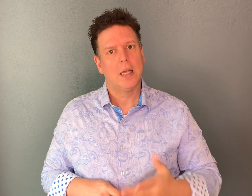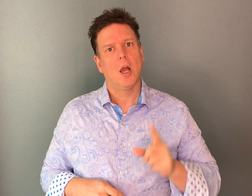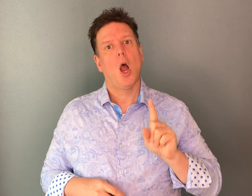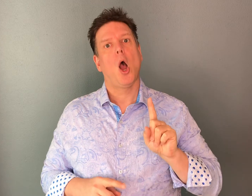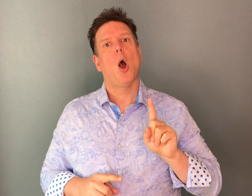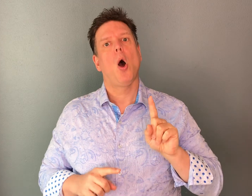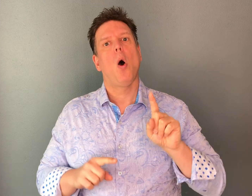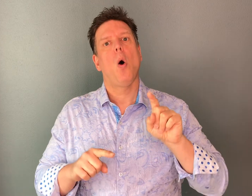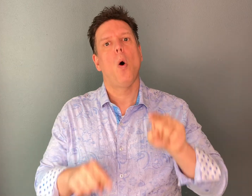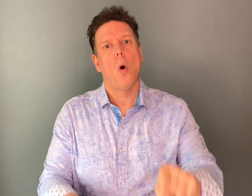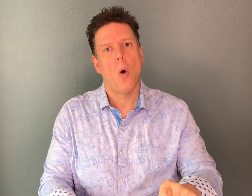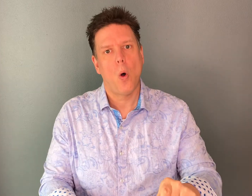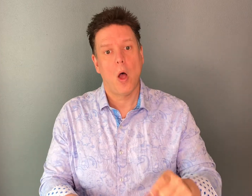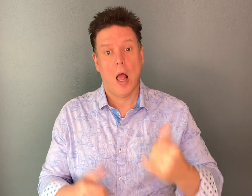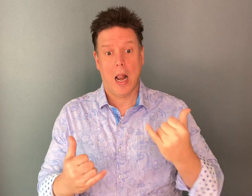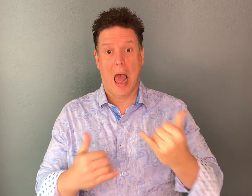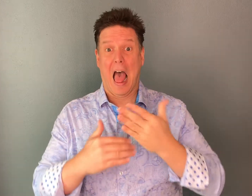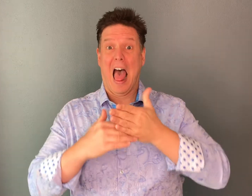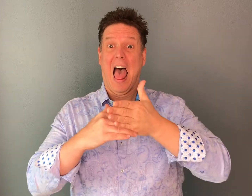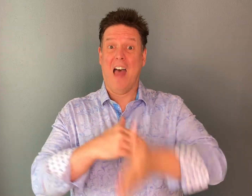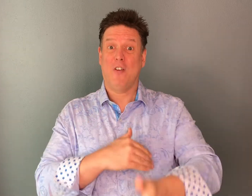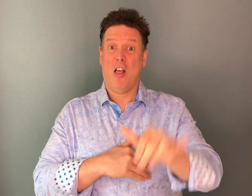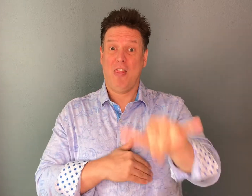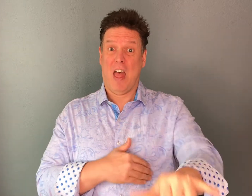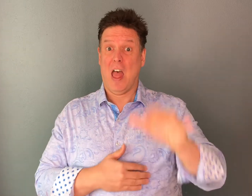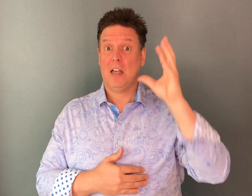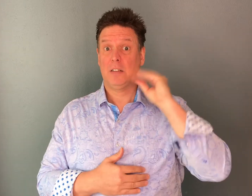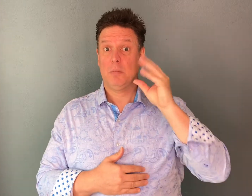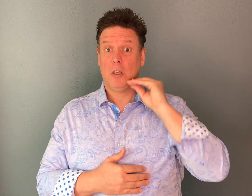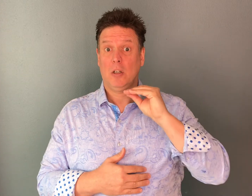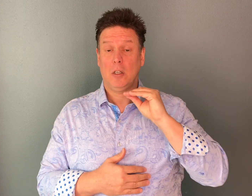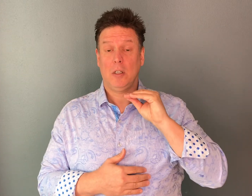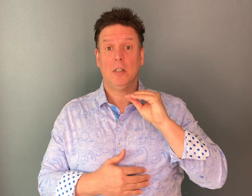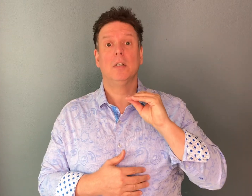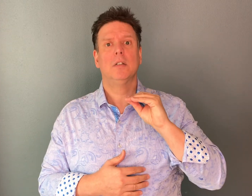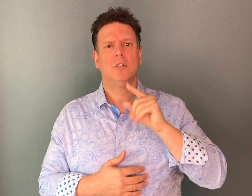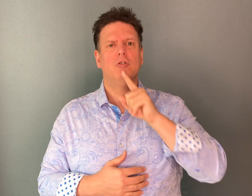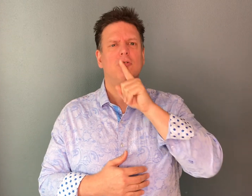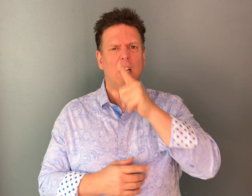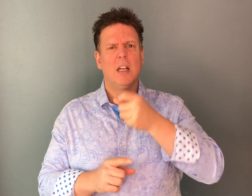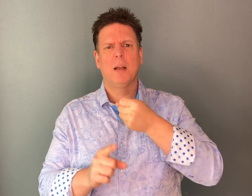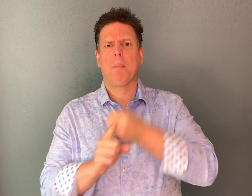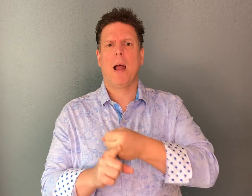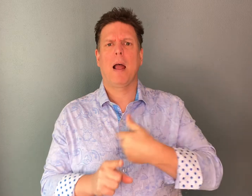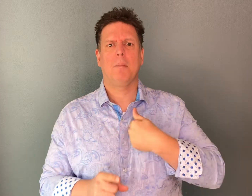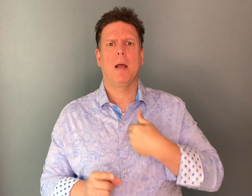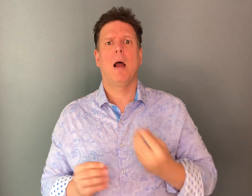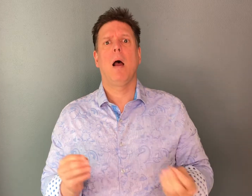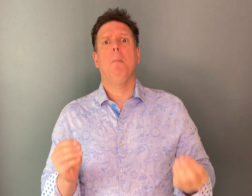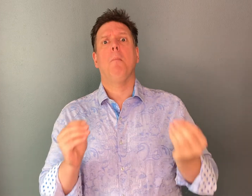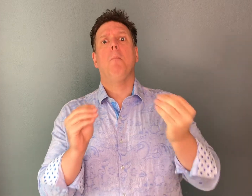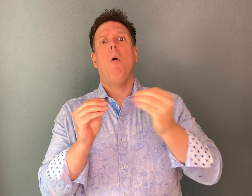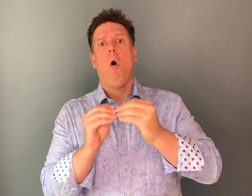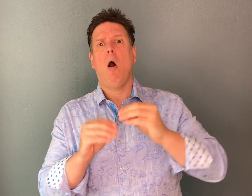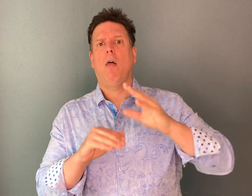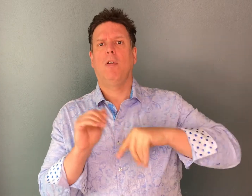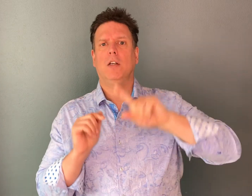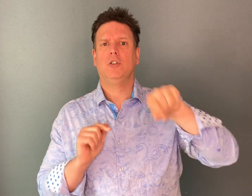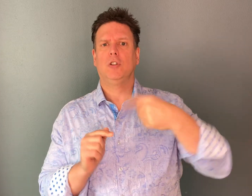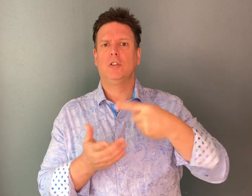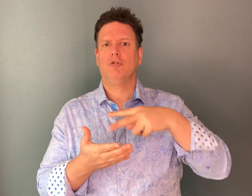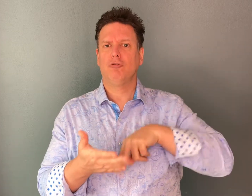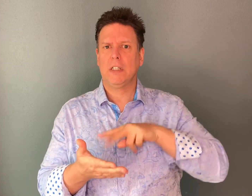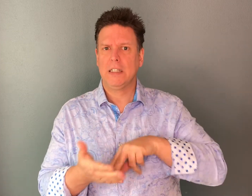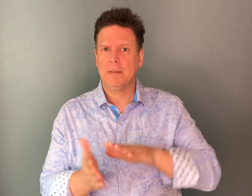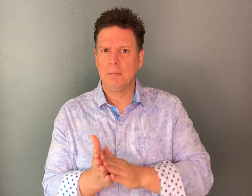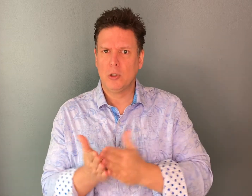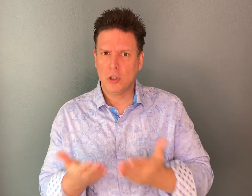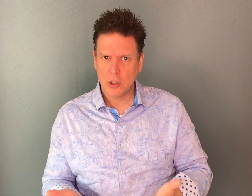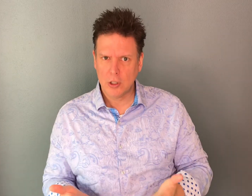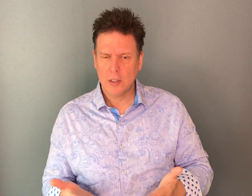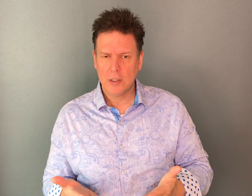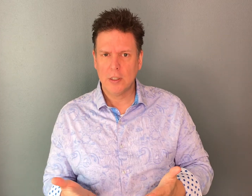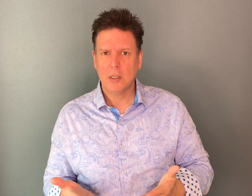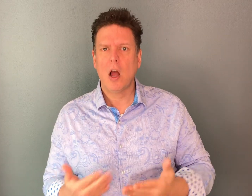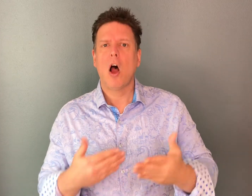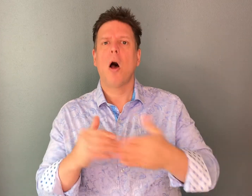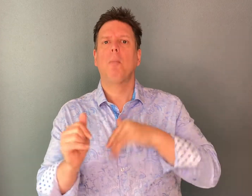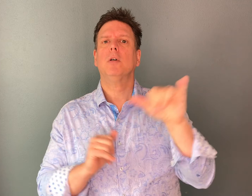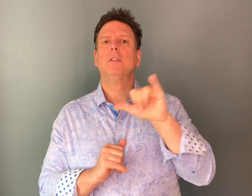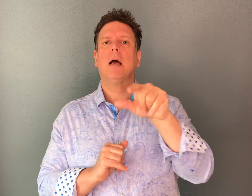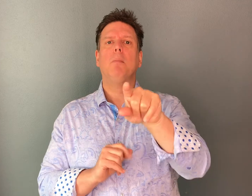willing to go. And after that it hit me even more than just reading the book.